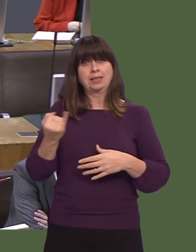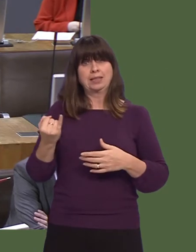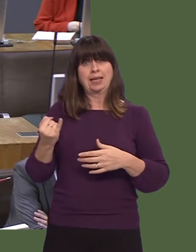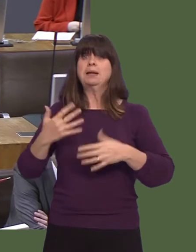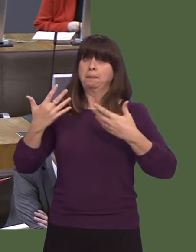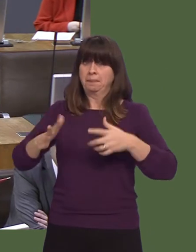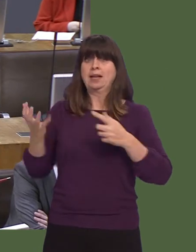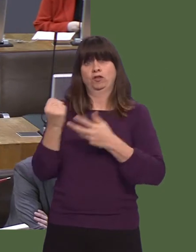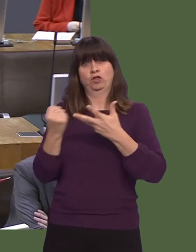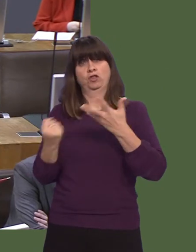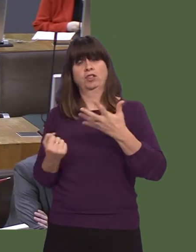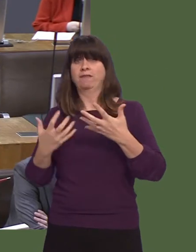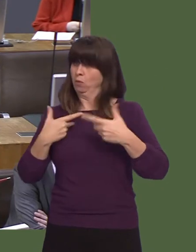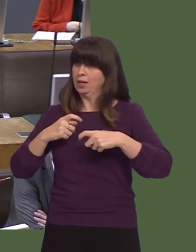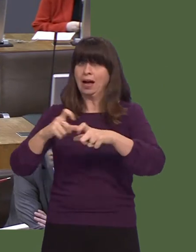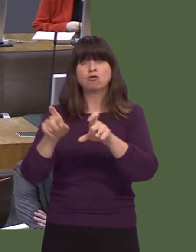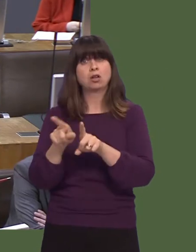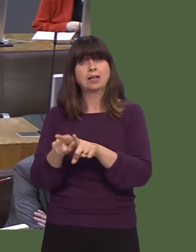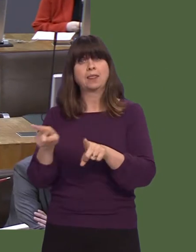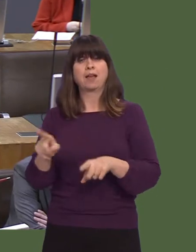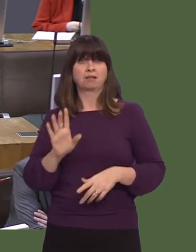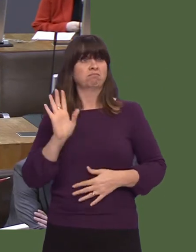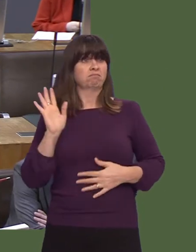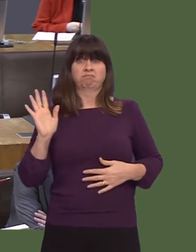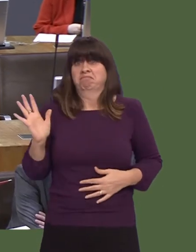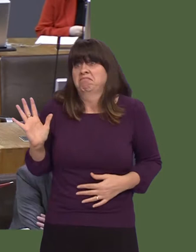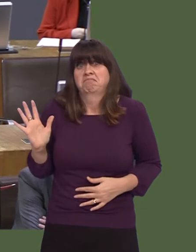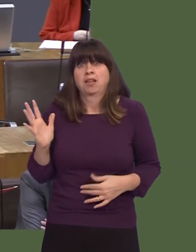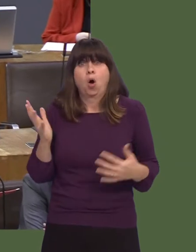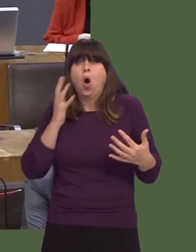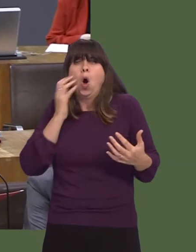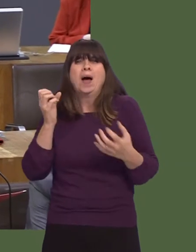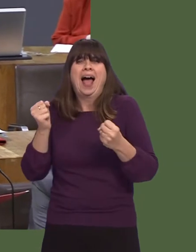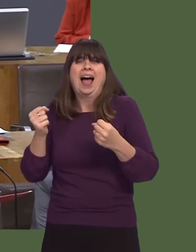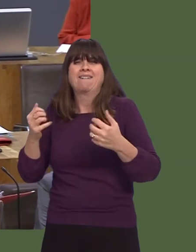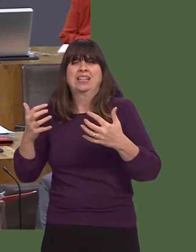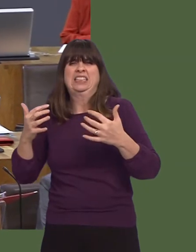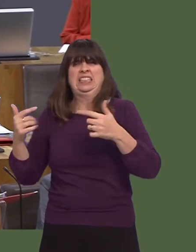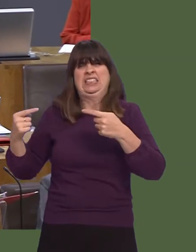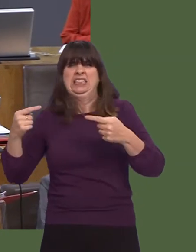to deliver them now. So, yes, there are always tensions in any Cabinet and surely any party